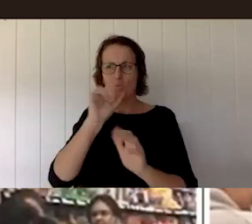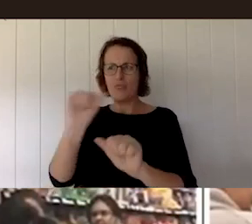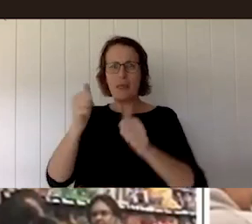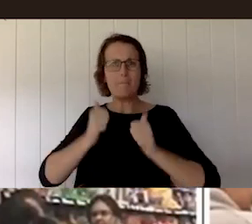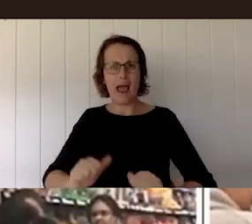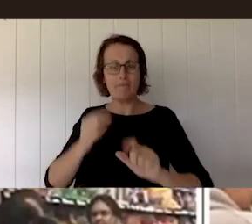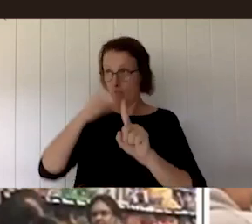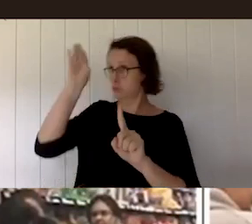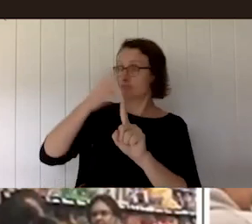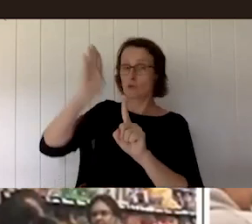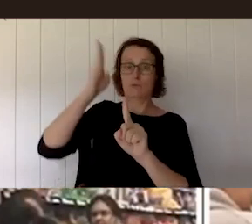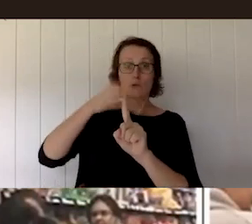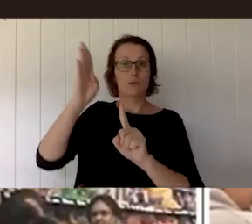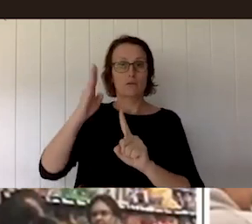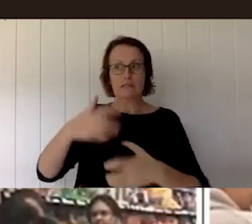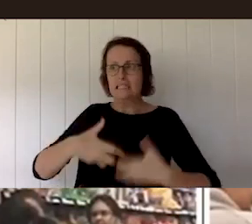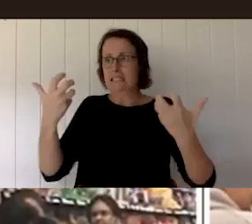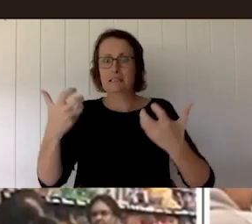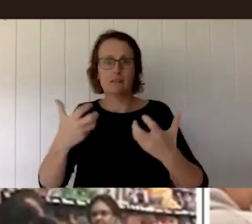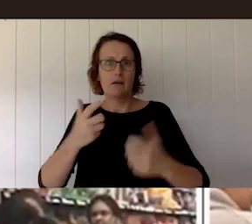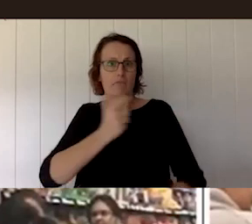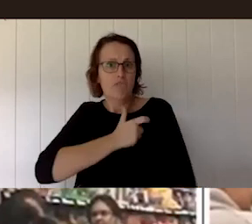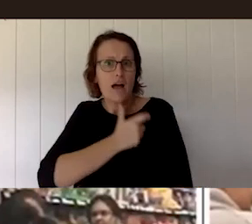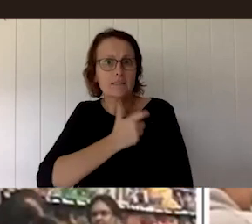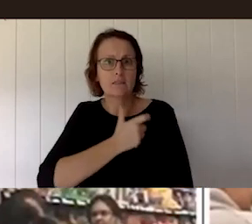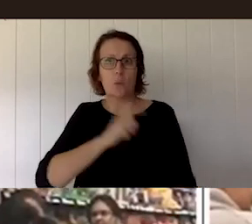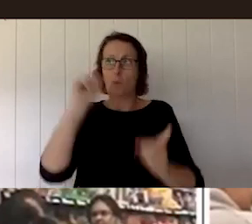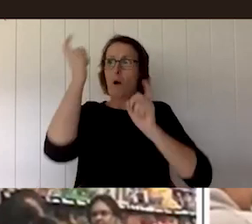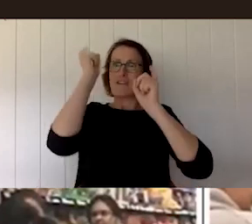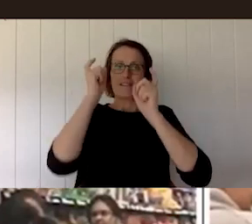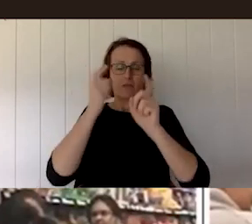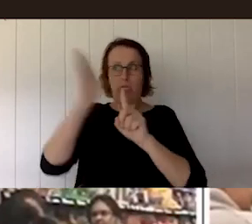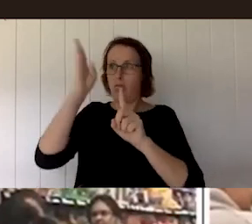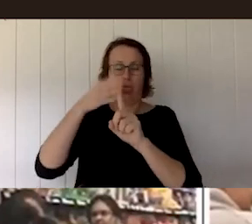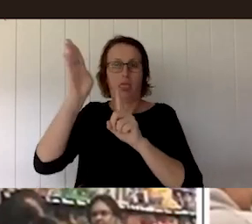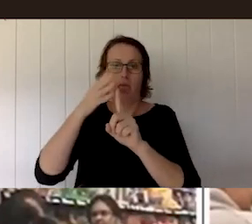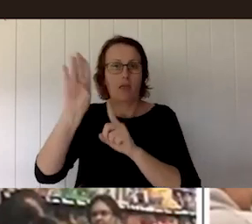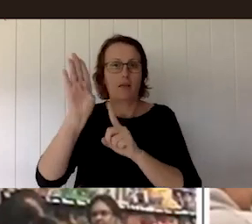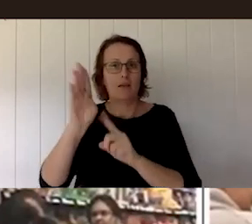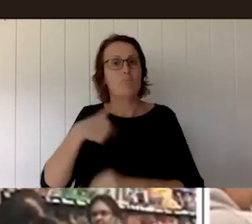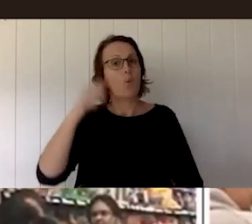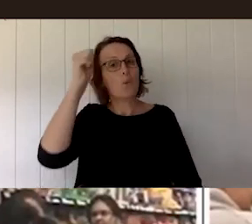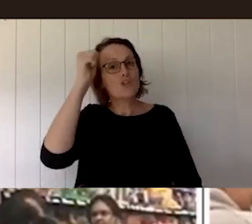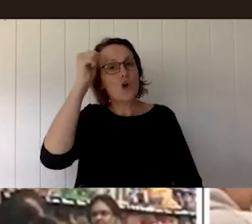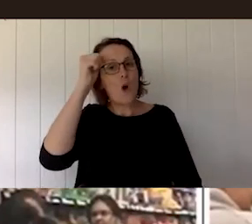and aggression and anxiety and all of these emotions that are welling up. And what we know is that logic and rationality is not necessarily